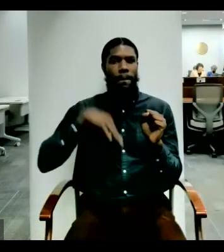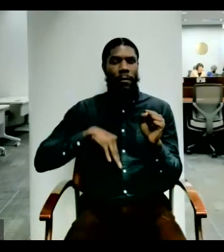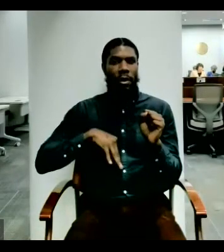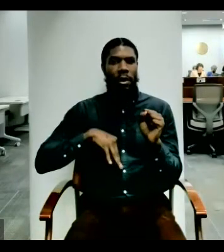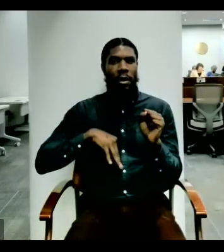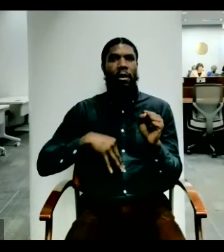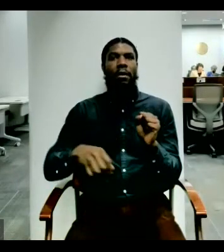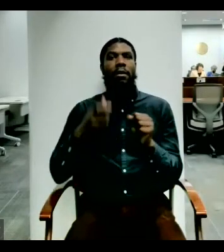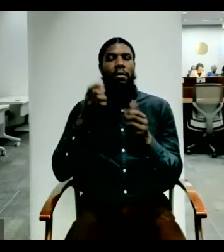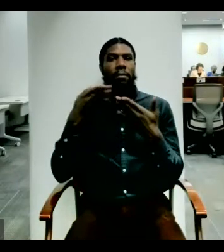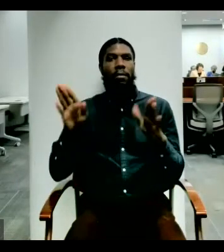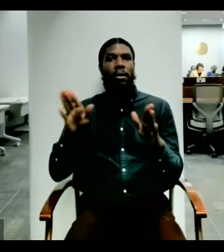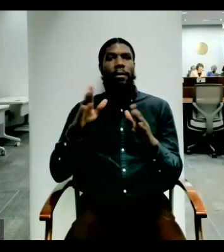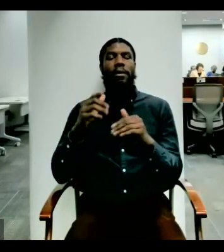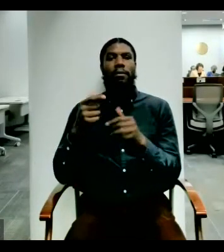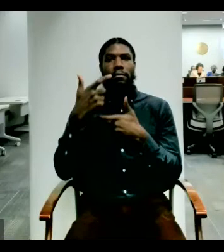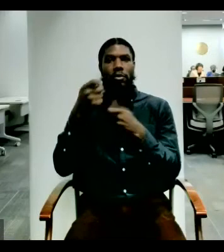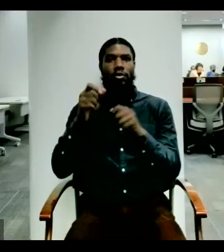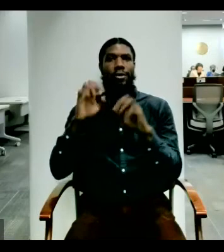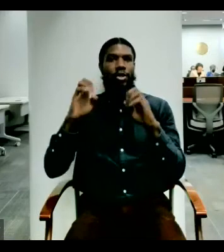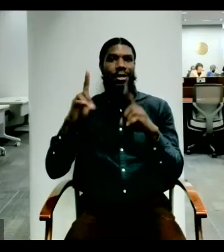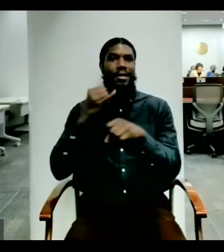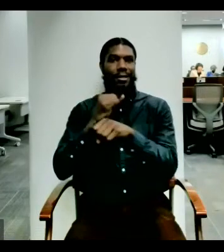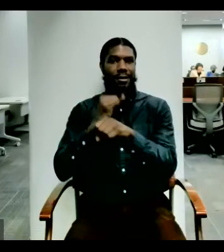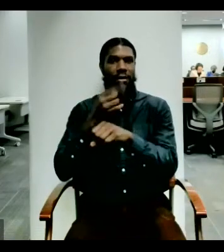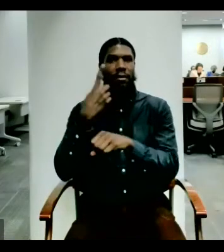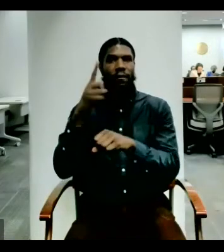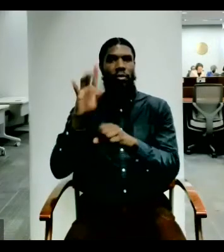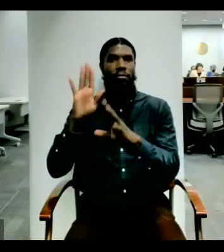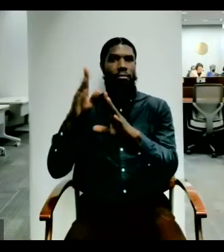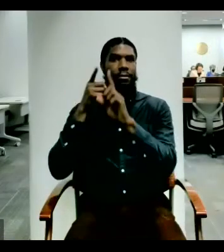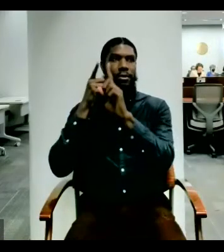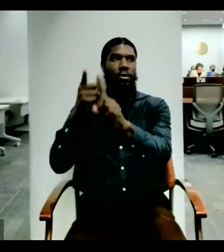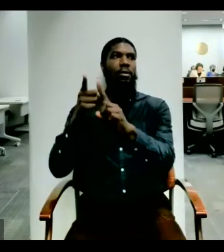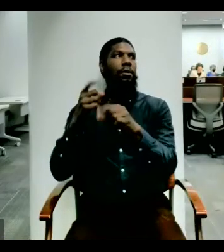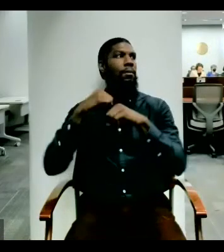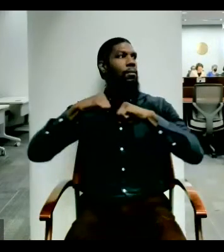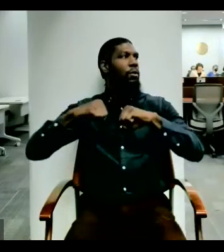and education institute with a mission to protect the free expression of all faiths.